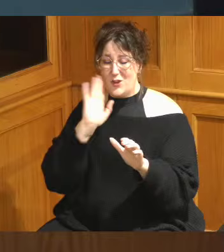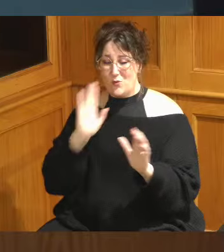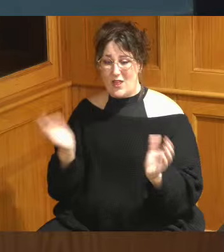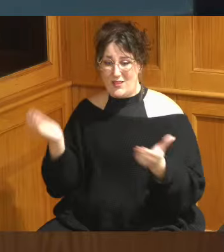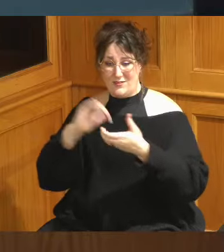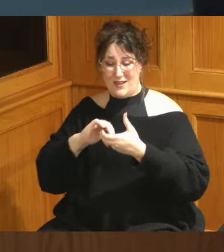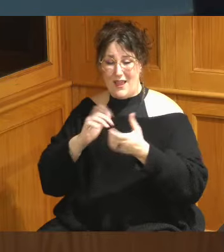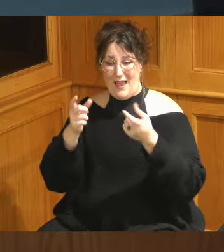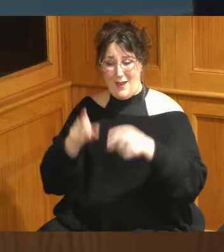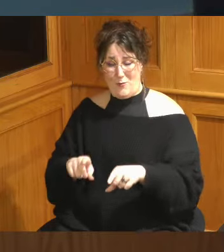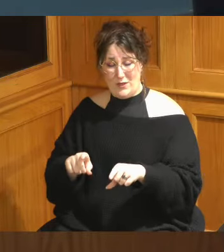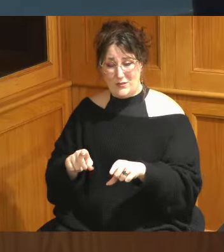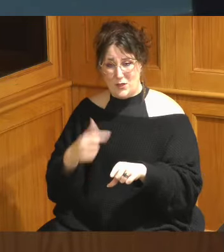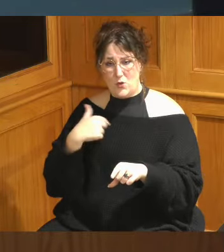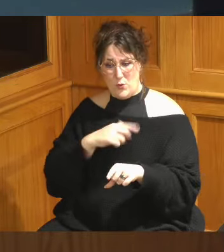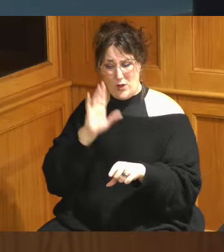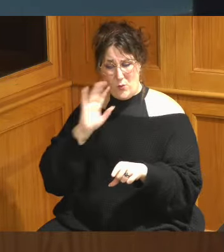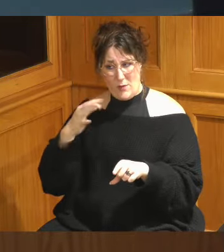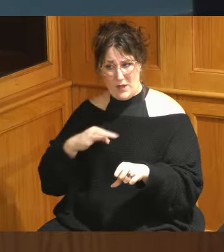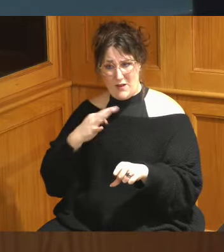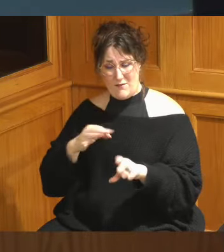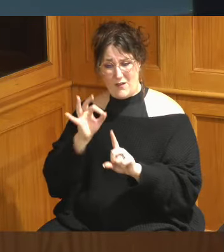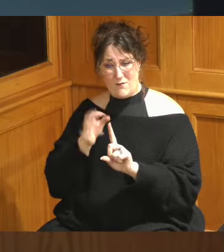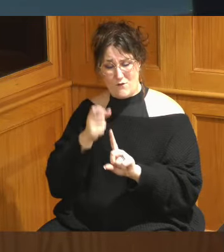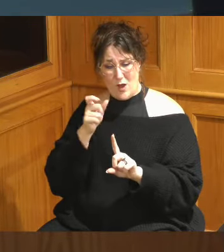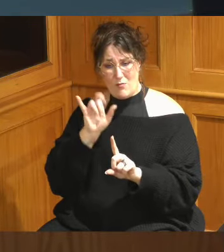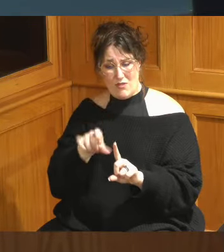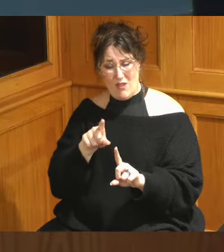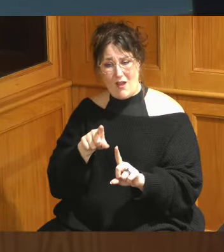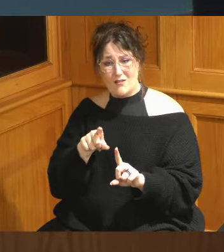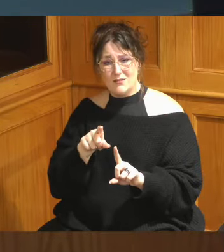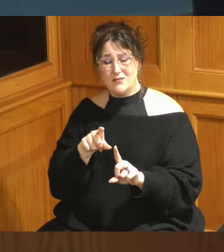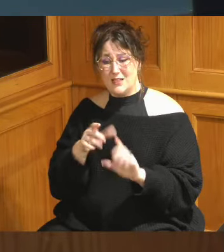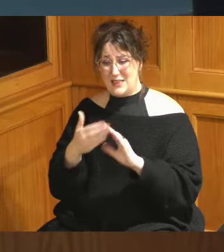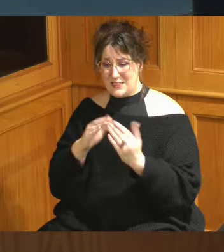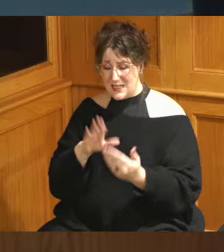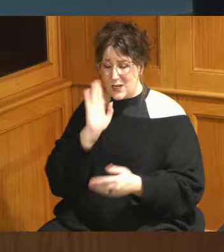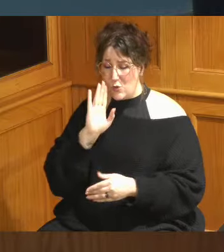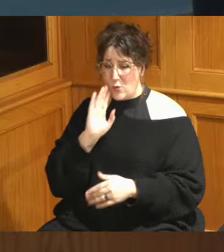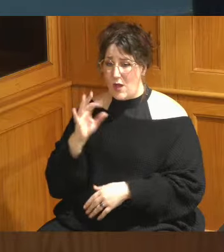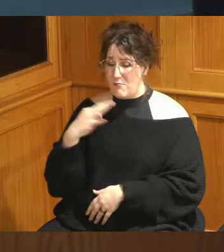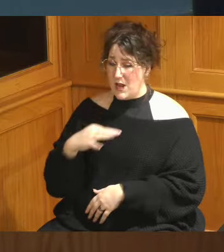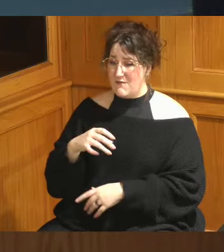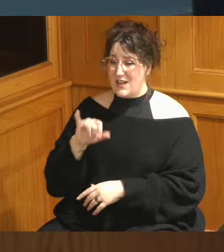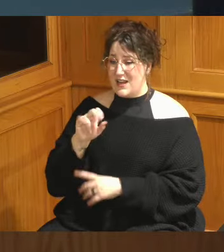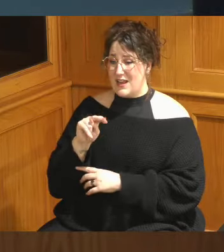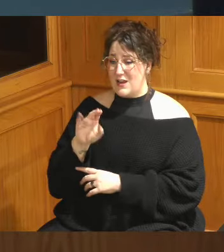the city. We will benefit from that through sales tax. the city will benefit through income tax. but